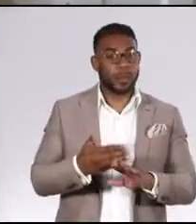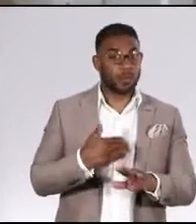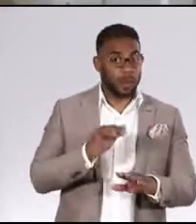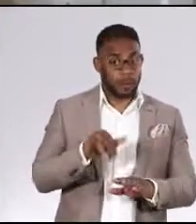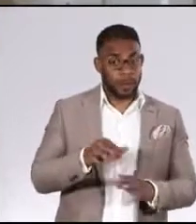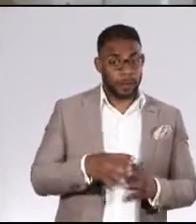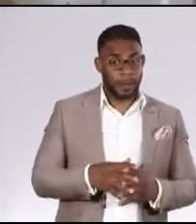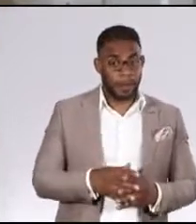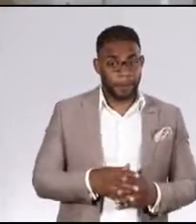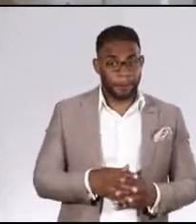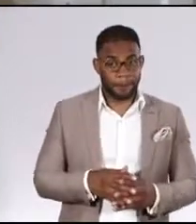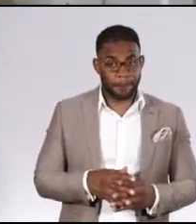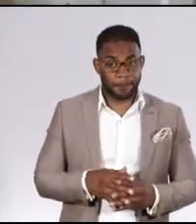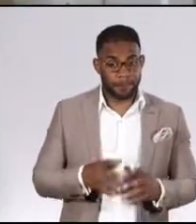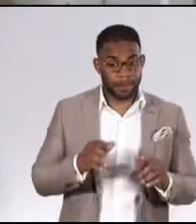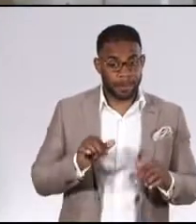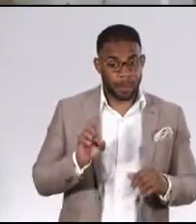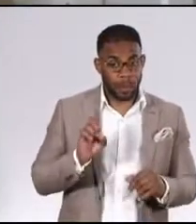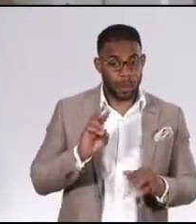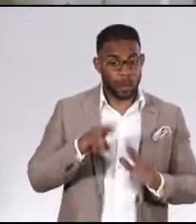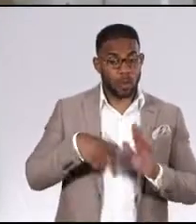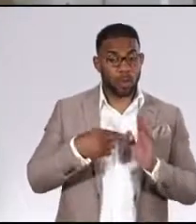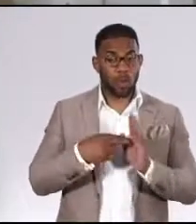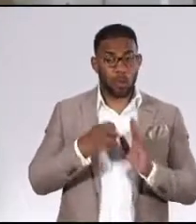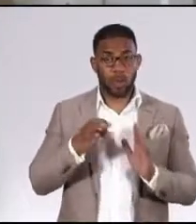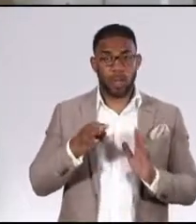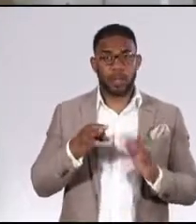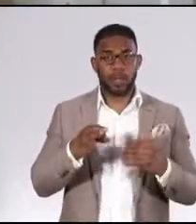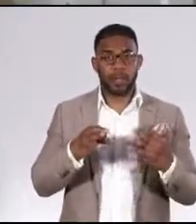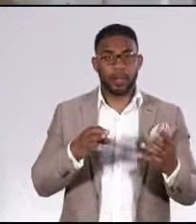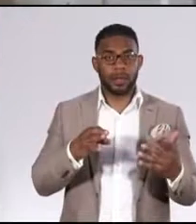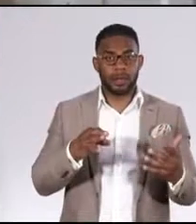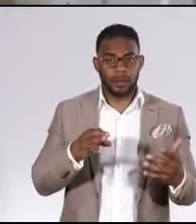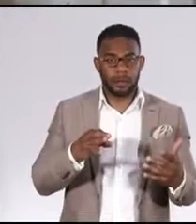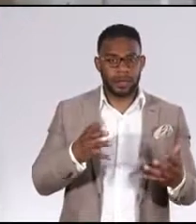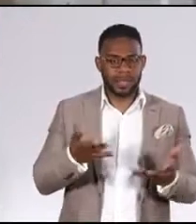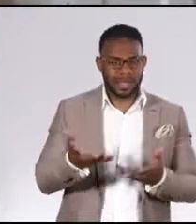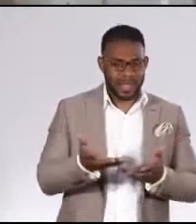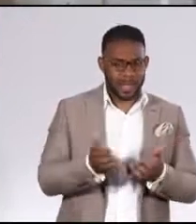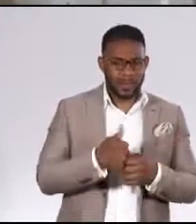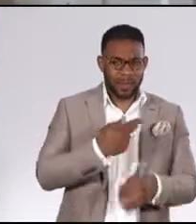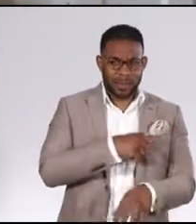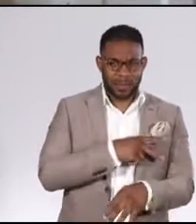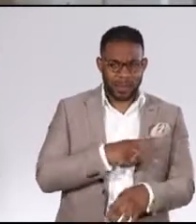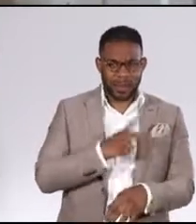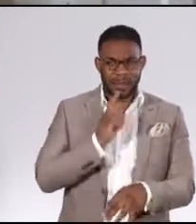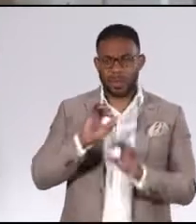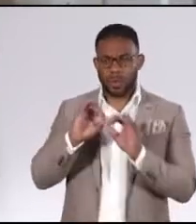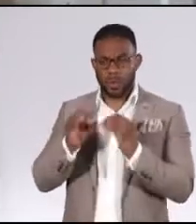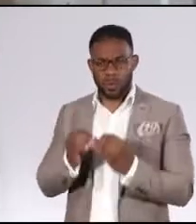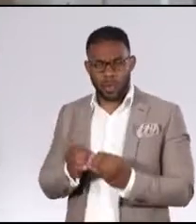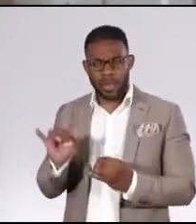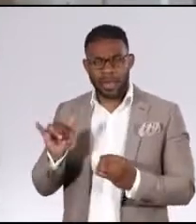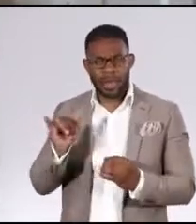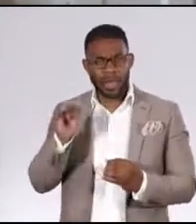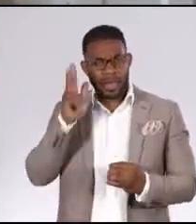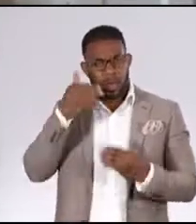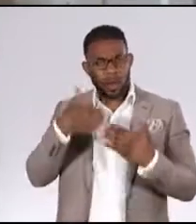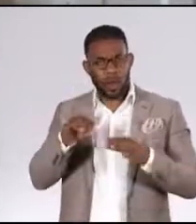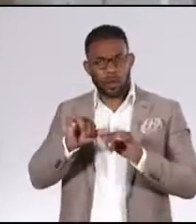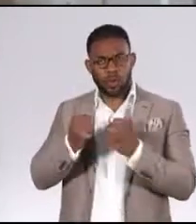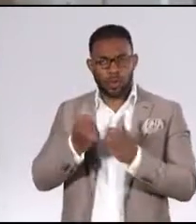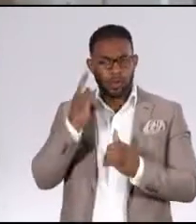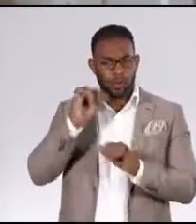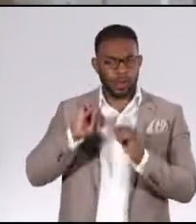and This is where the role of uh of of engaging with patients and organizations like the hearing loss association of america is so critical,